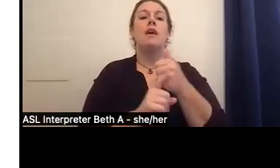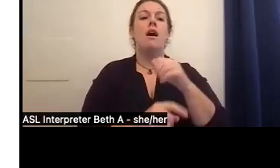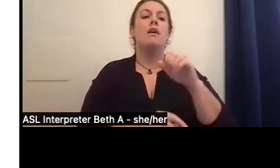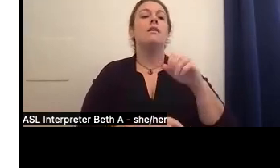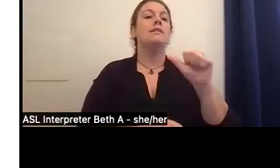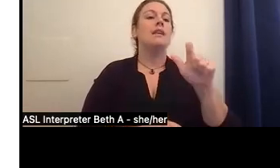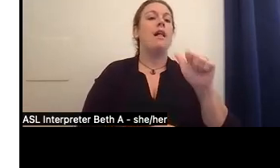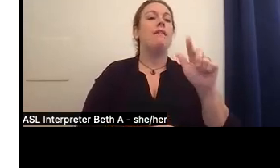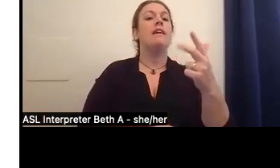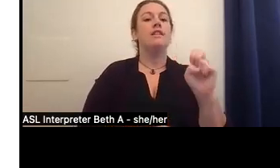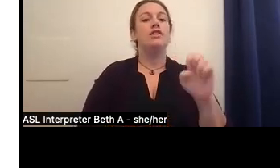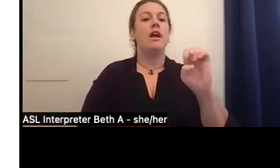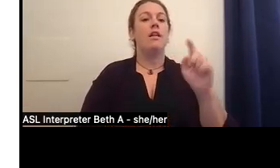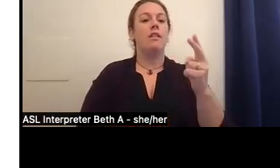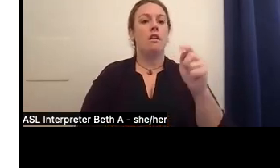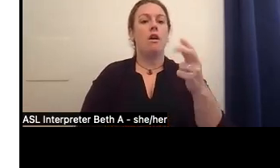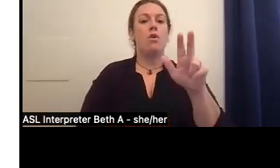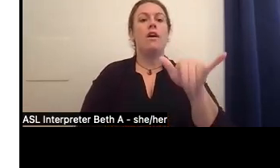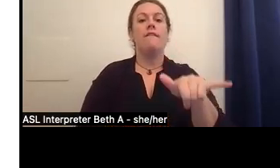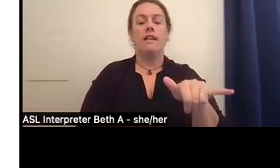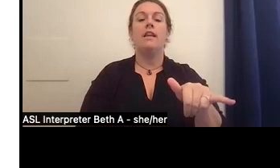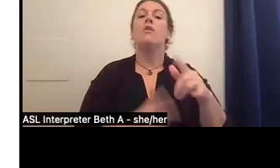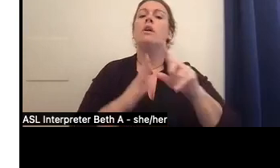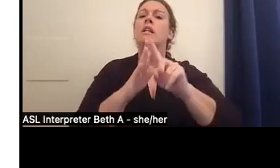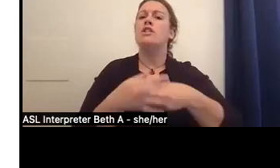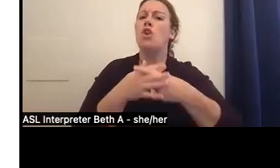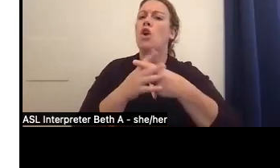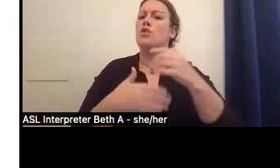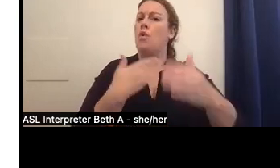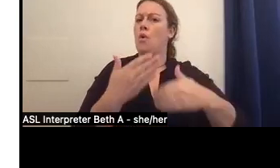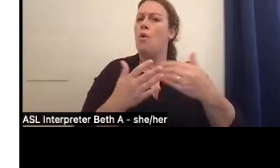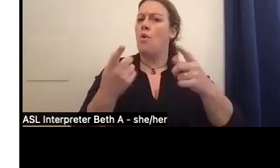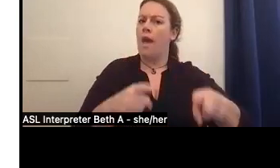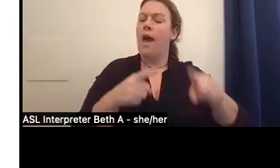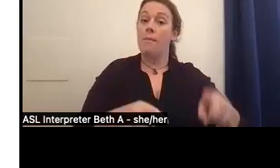and gain support because at that same time as children are being forcibly removed from their